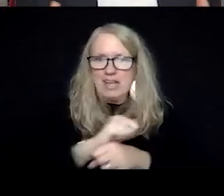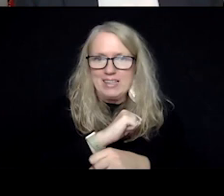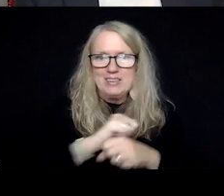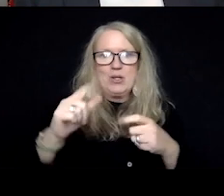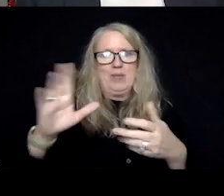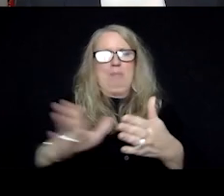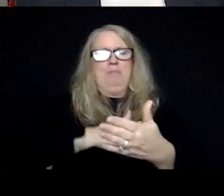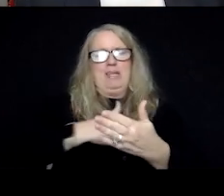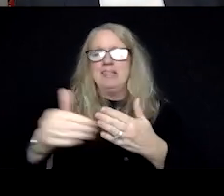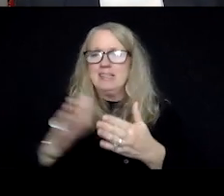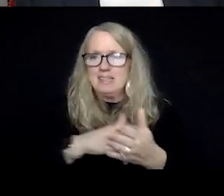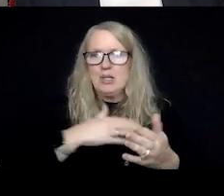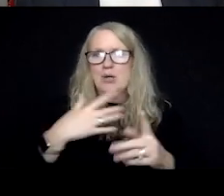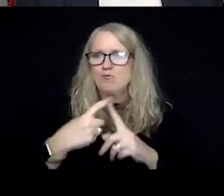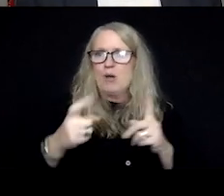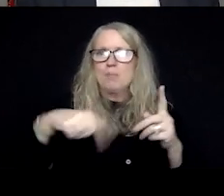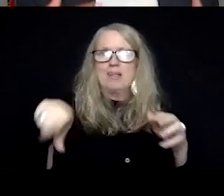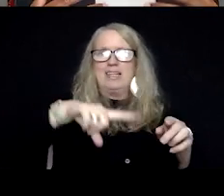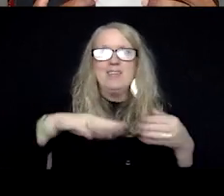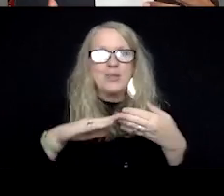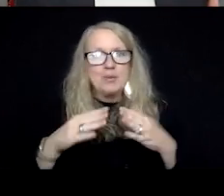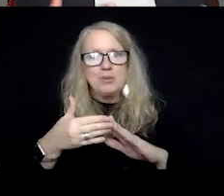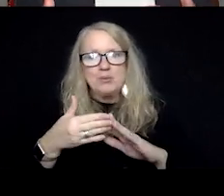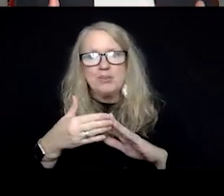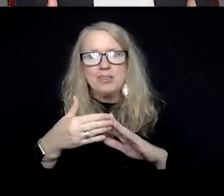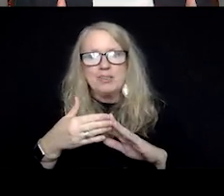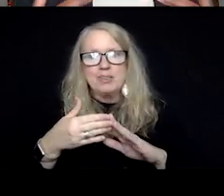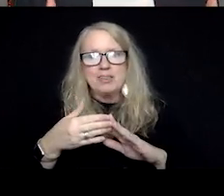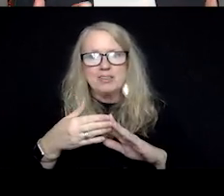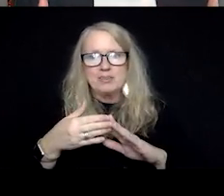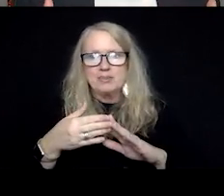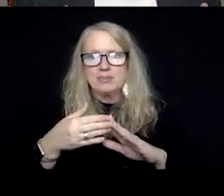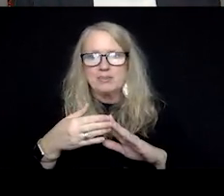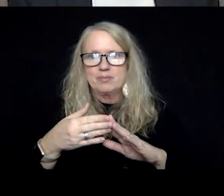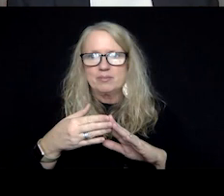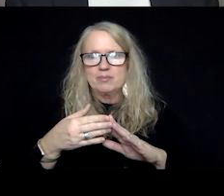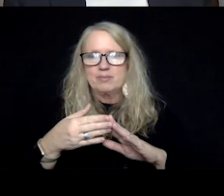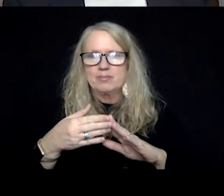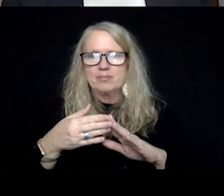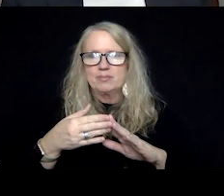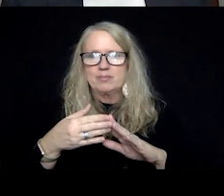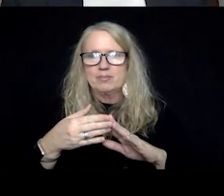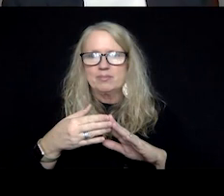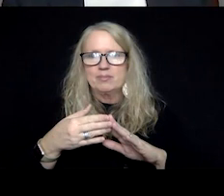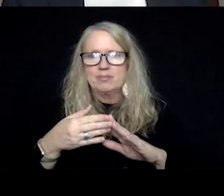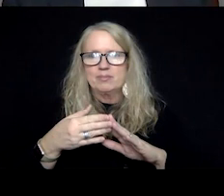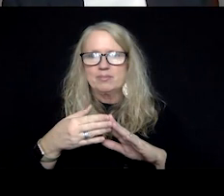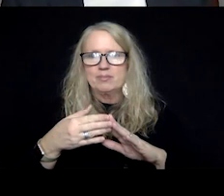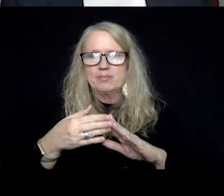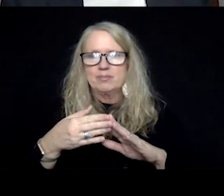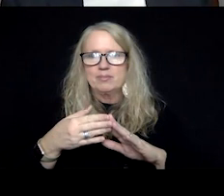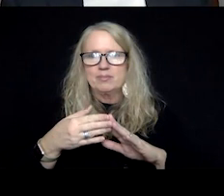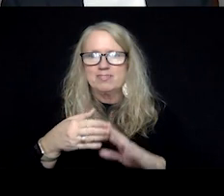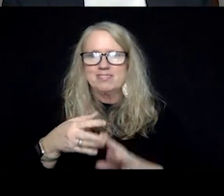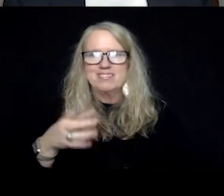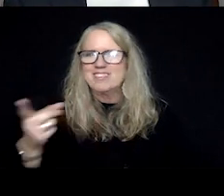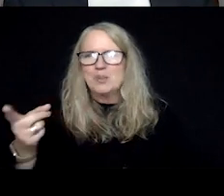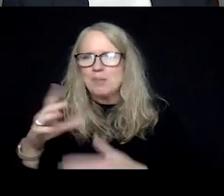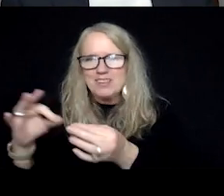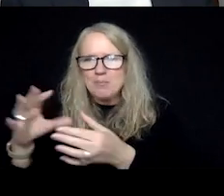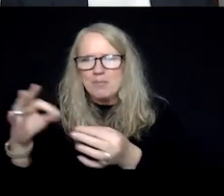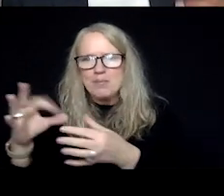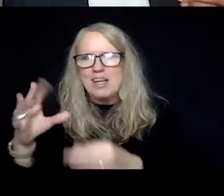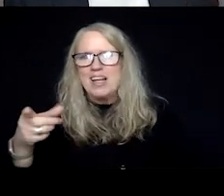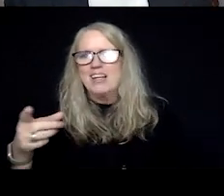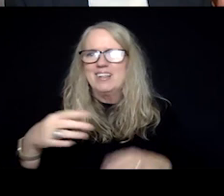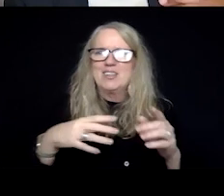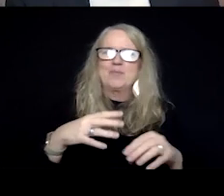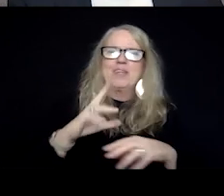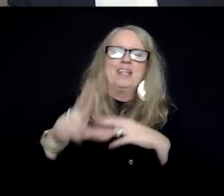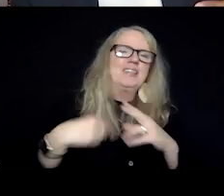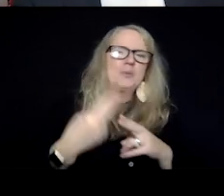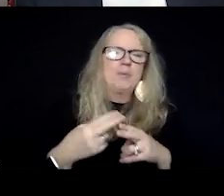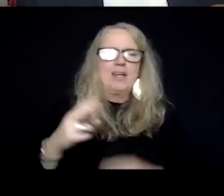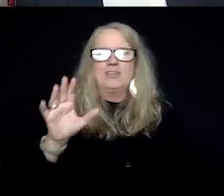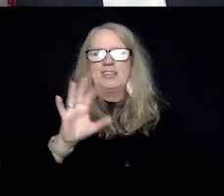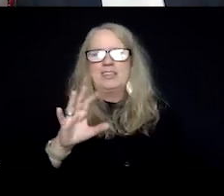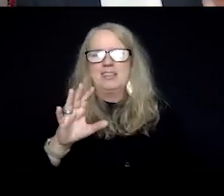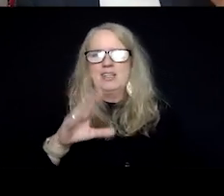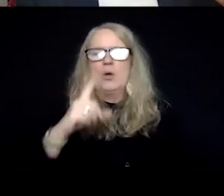MURALS ARE PAINTED BY THE COMMUNITY. ONE OF THE STRATEGIES TO